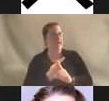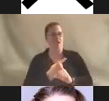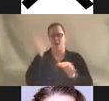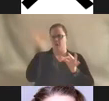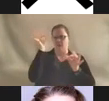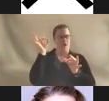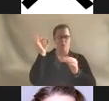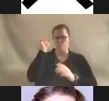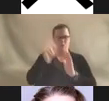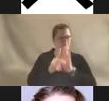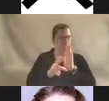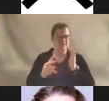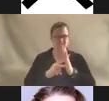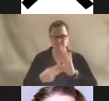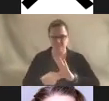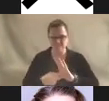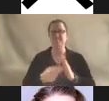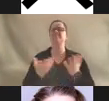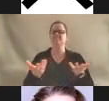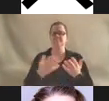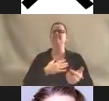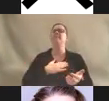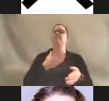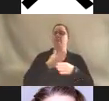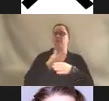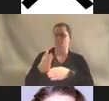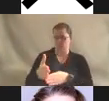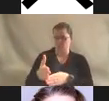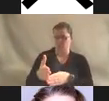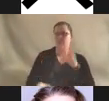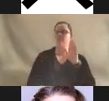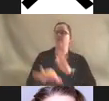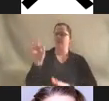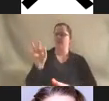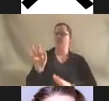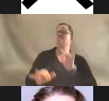And then in my career, I have found out what policy is